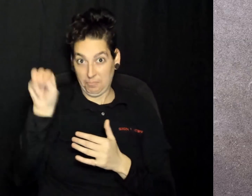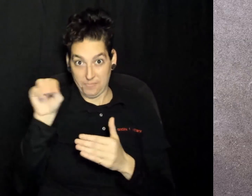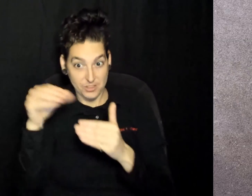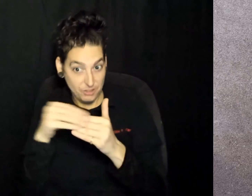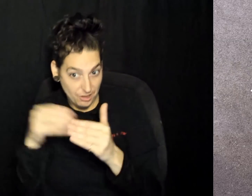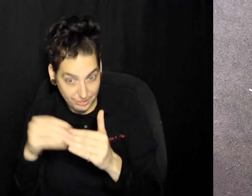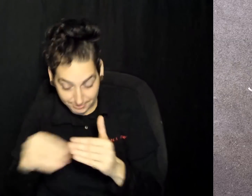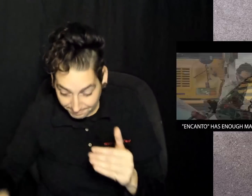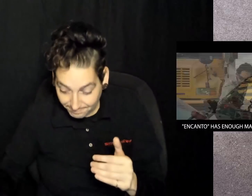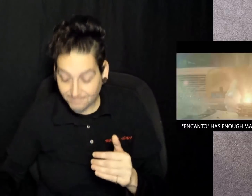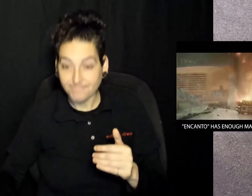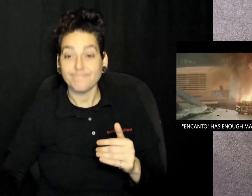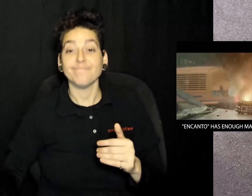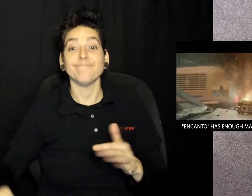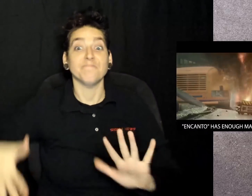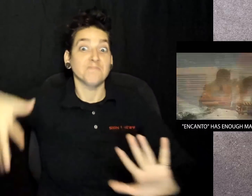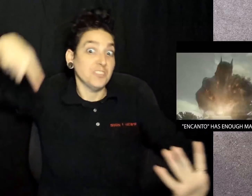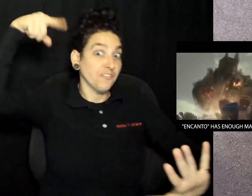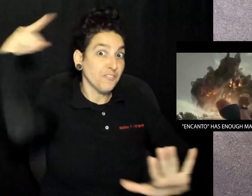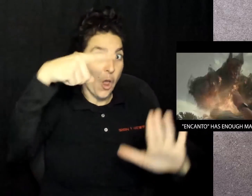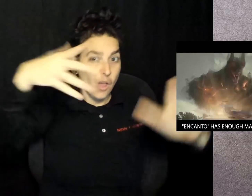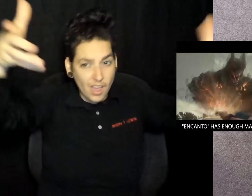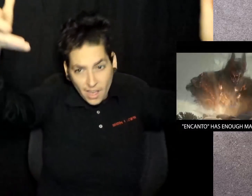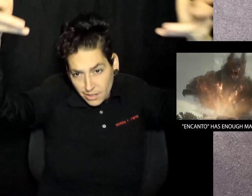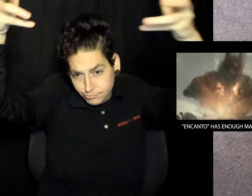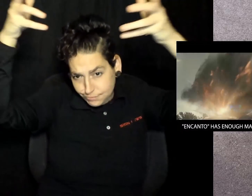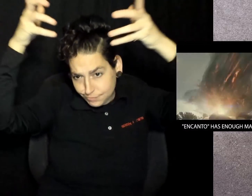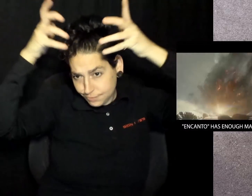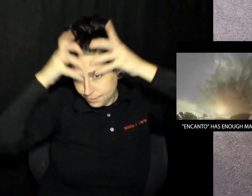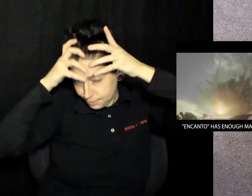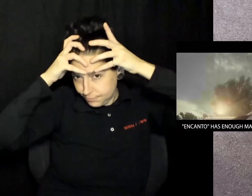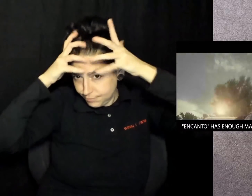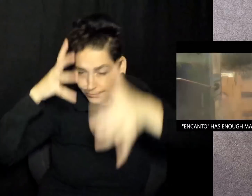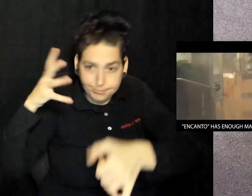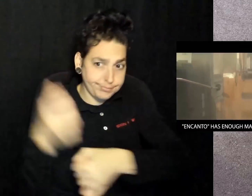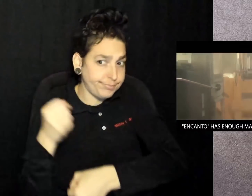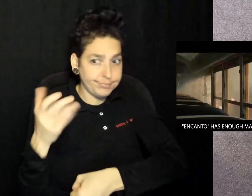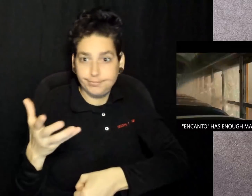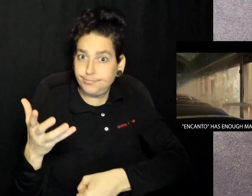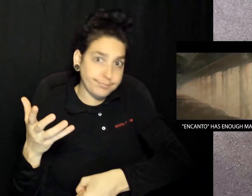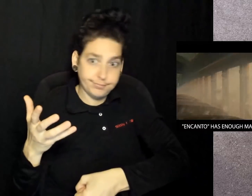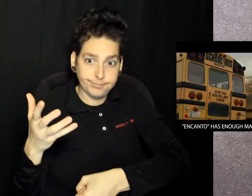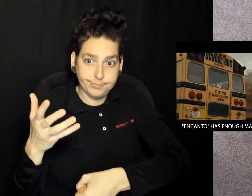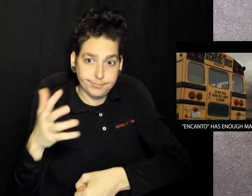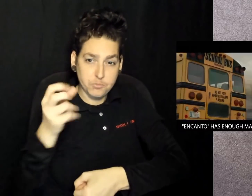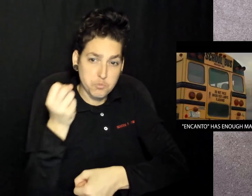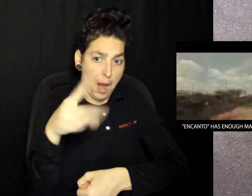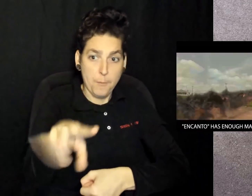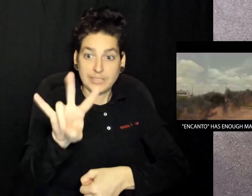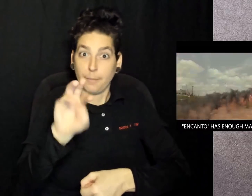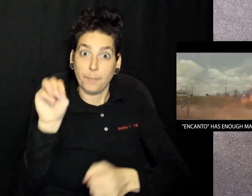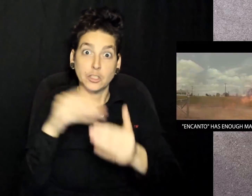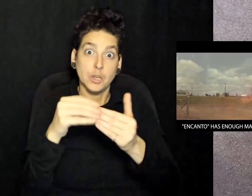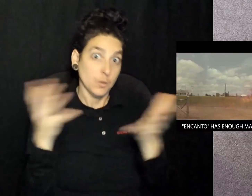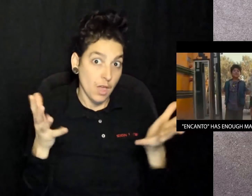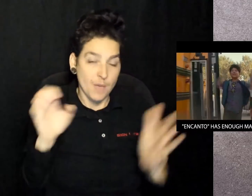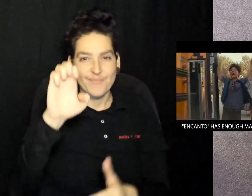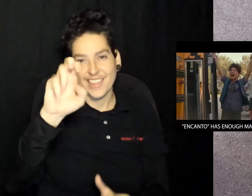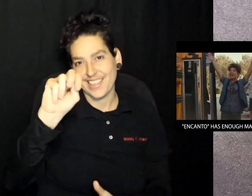million for second place and Encanto took its box office crown at number one earning $12.7 million